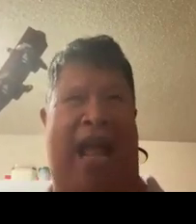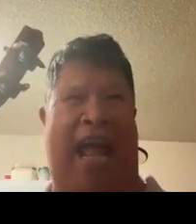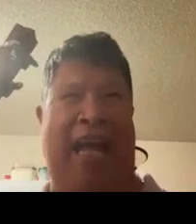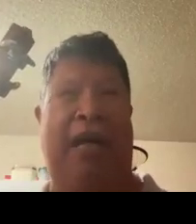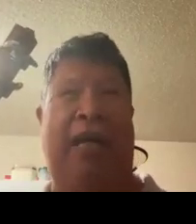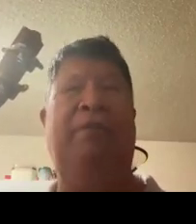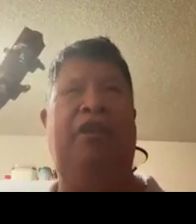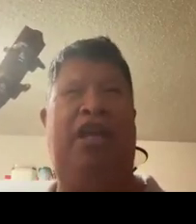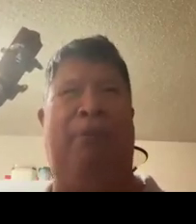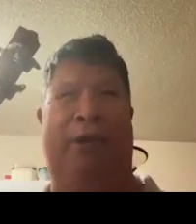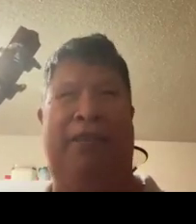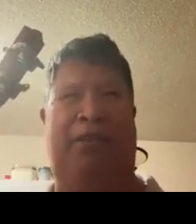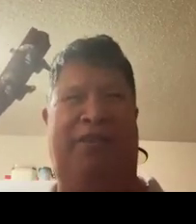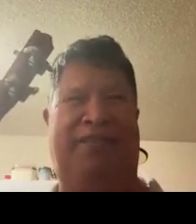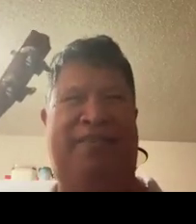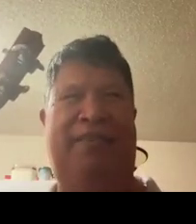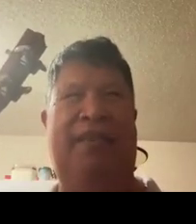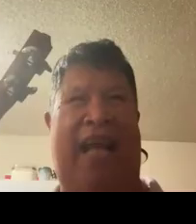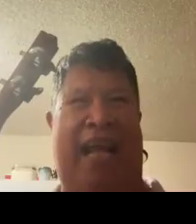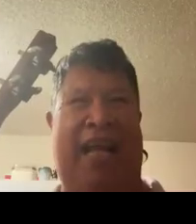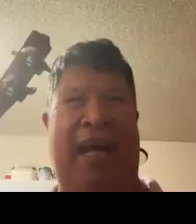iPhone: and keyboards iPhone: and